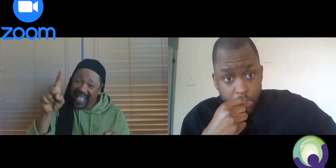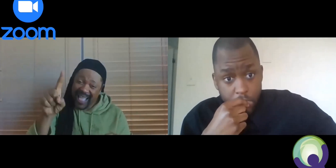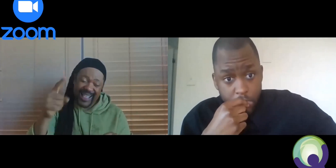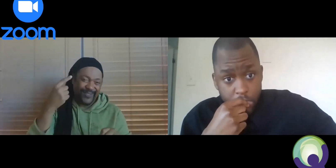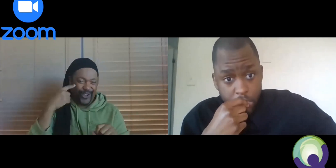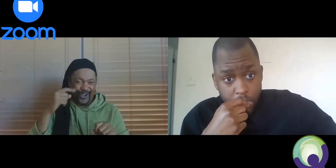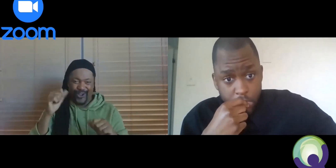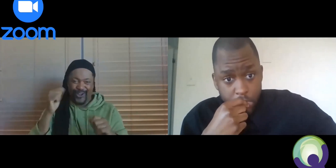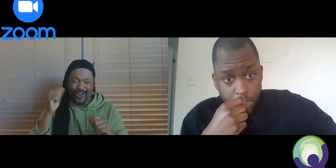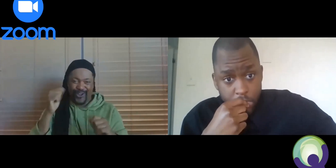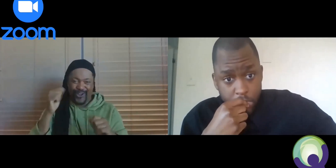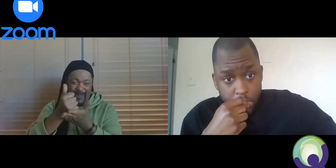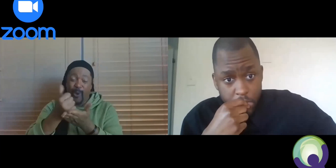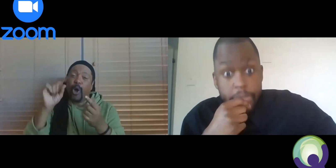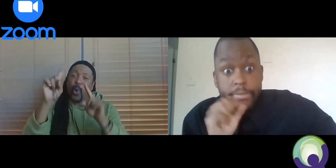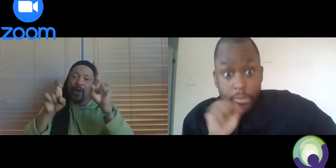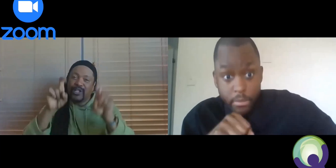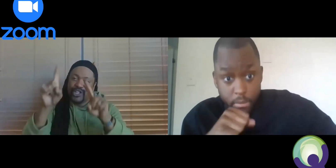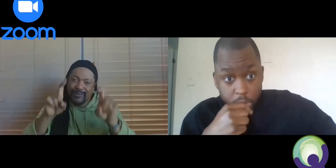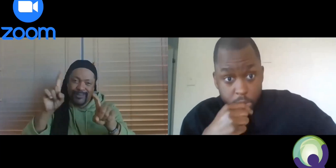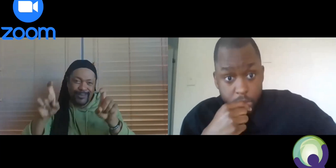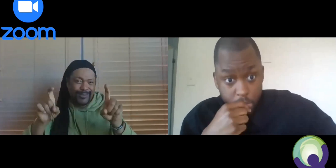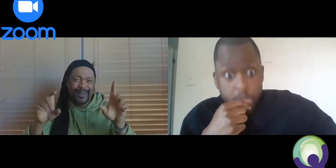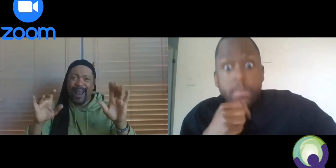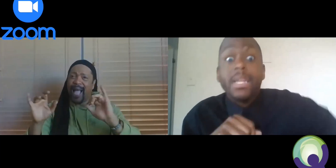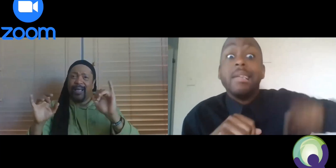Ask for help, ask questions,